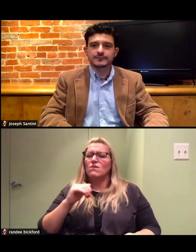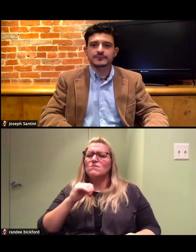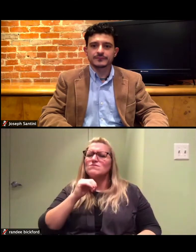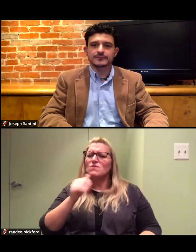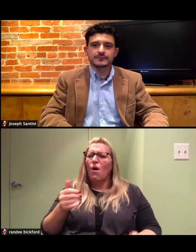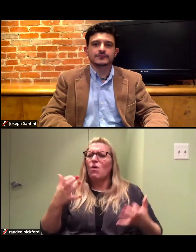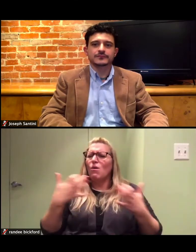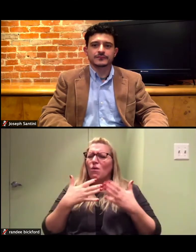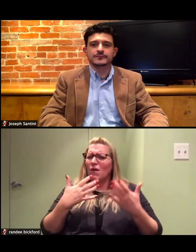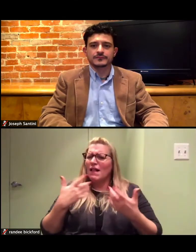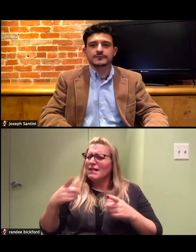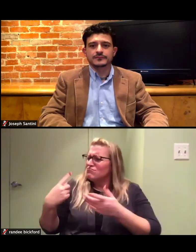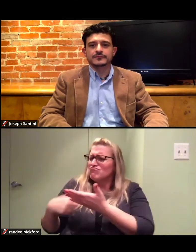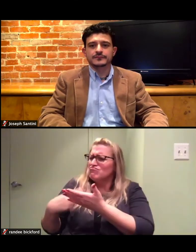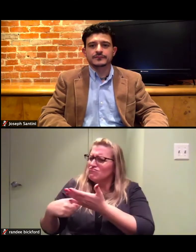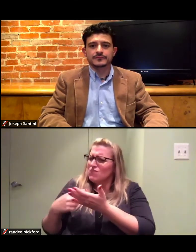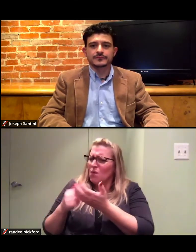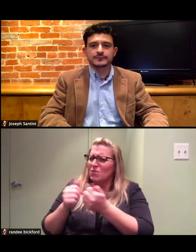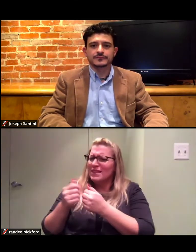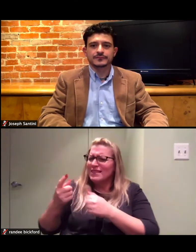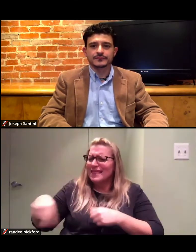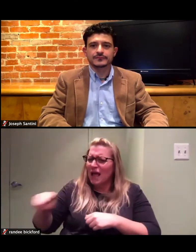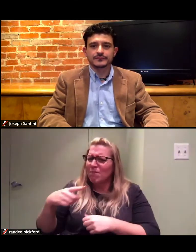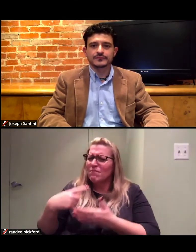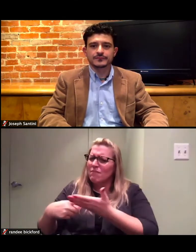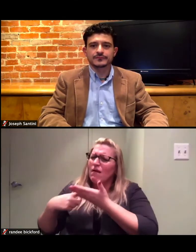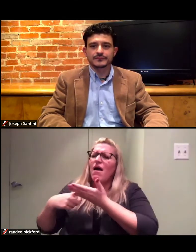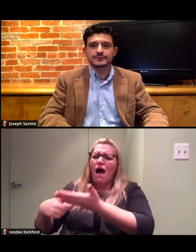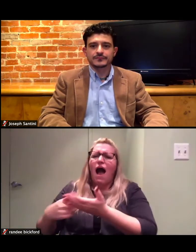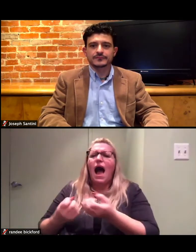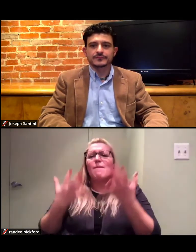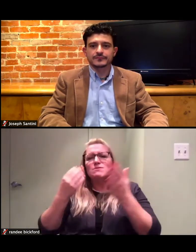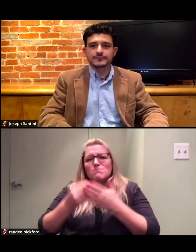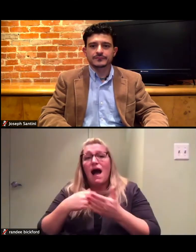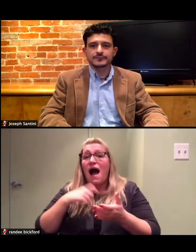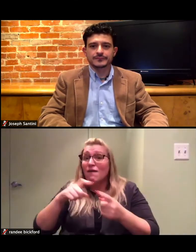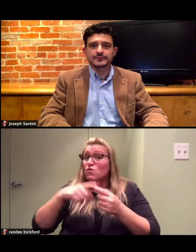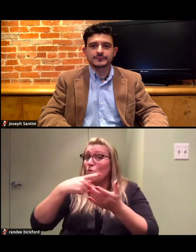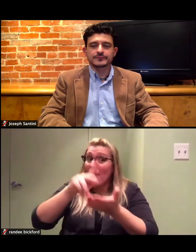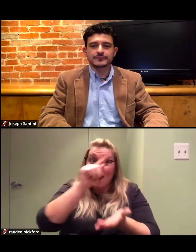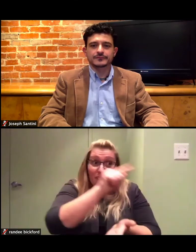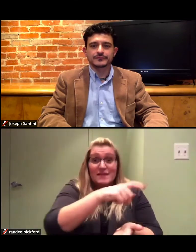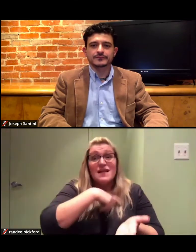we can't buy those things as well. So, you have to have discussions with them.